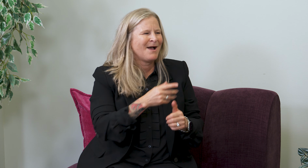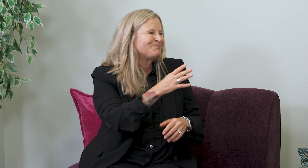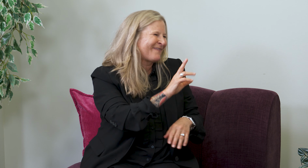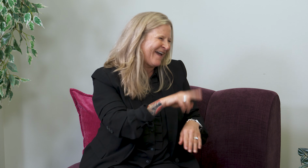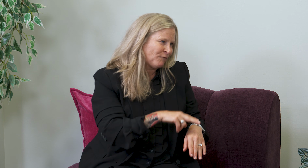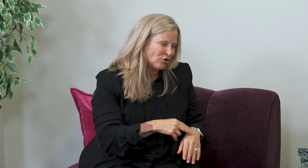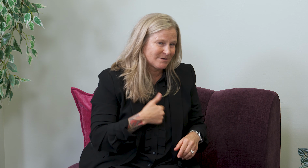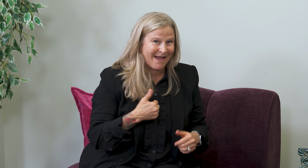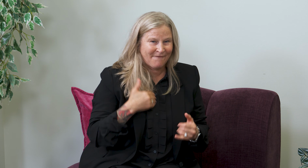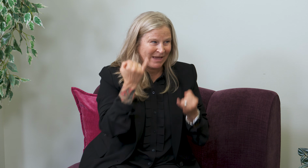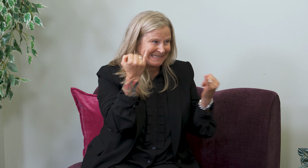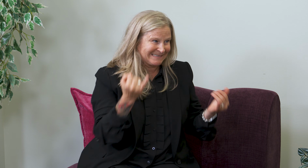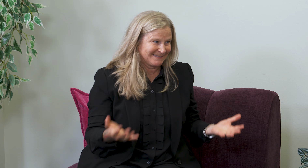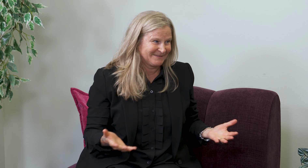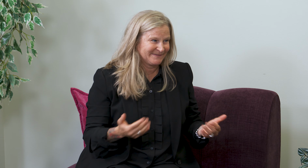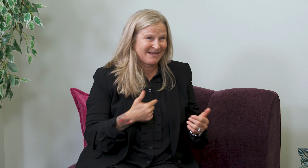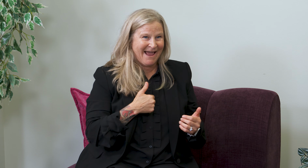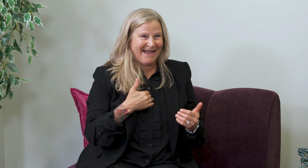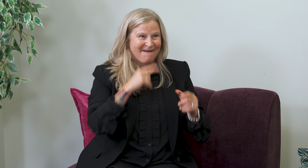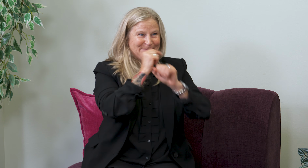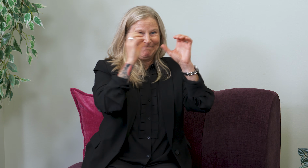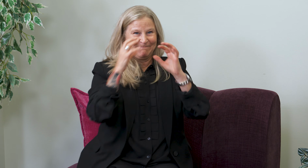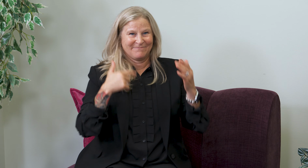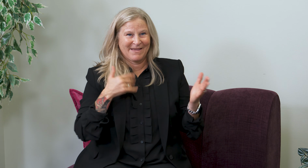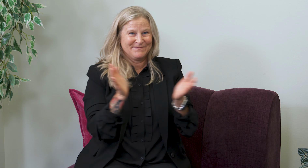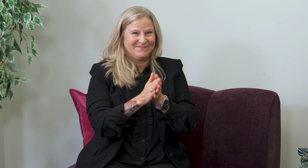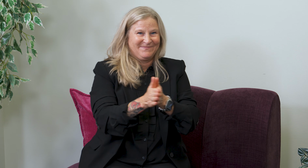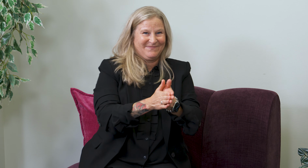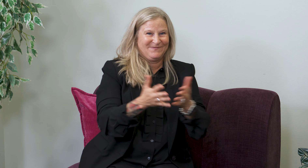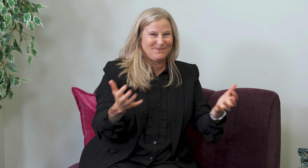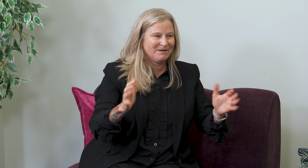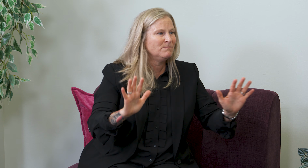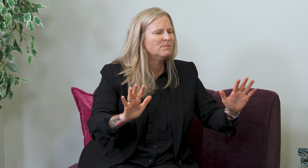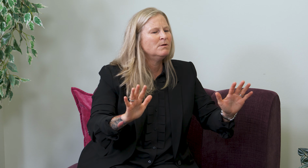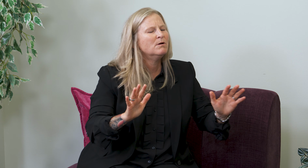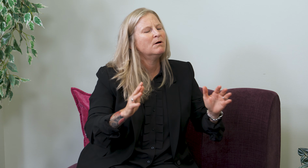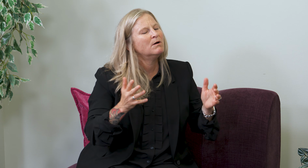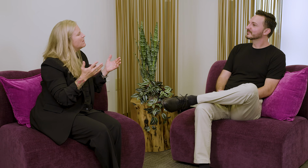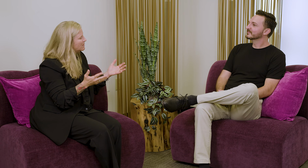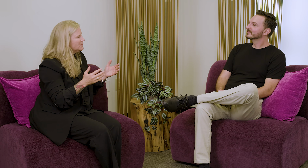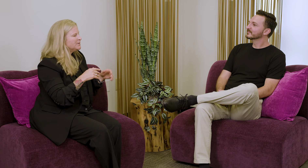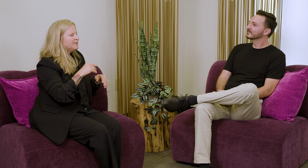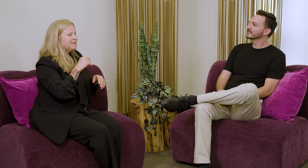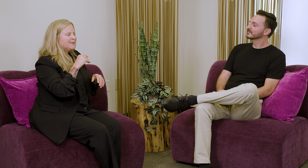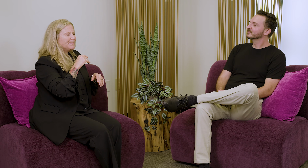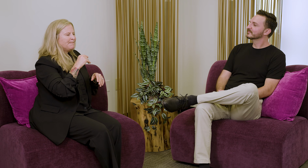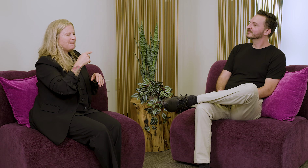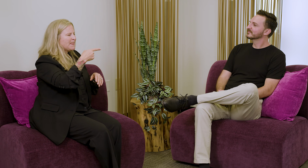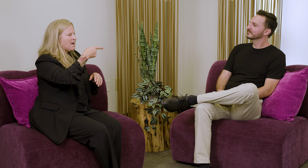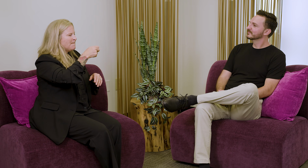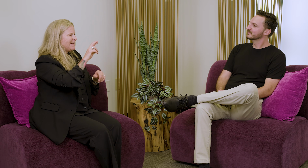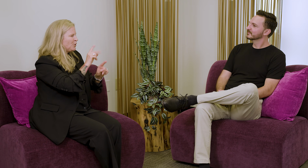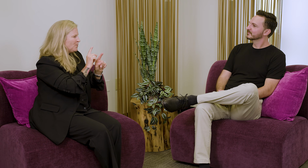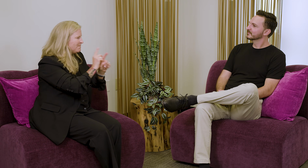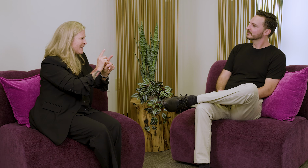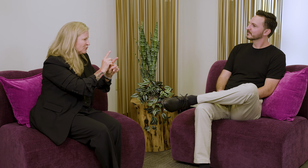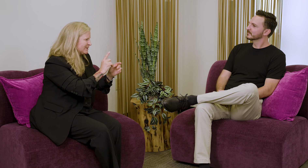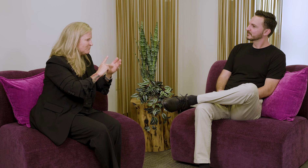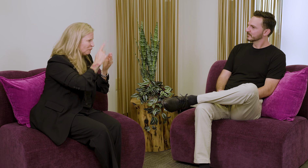That's top priority. Of course, I have ideas. I have some thoughts of what I would like to get started on-